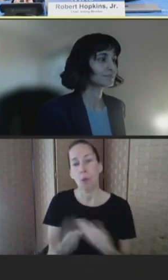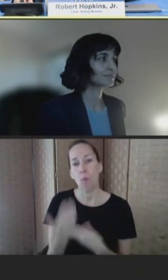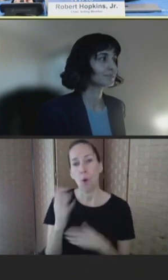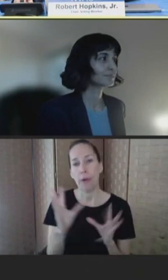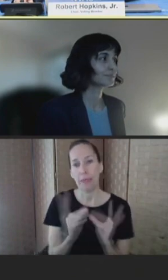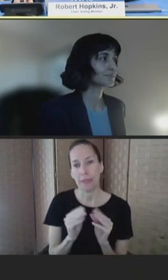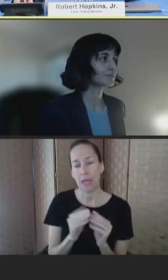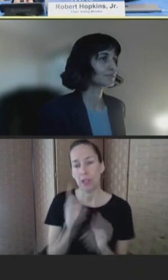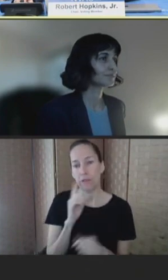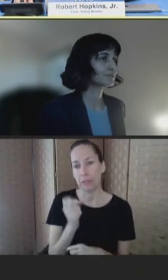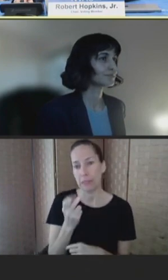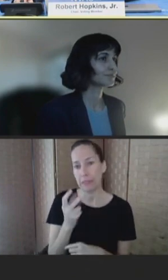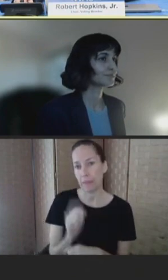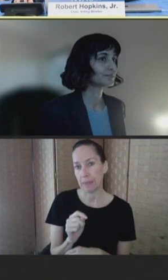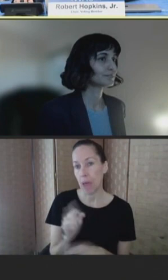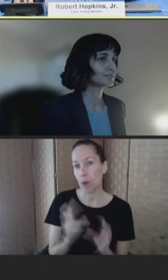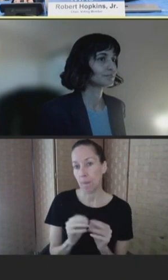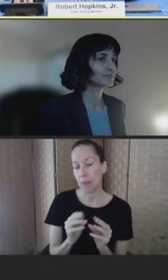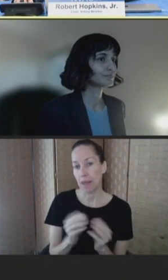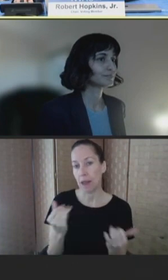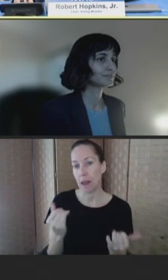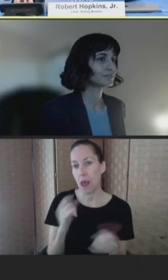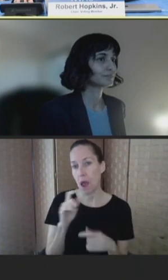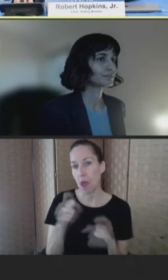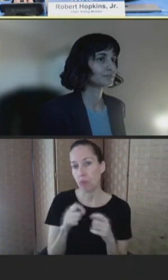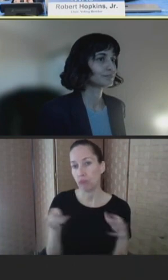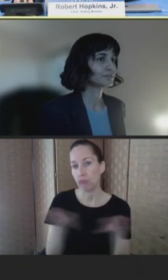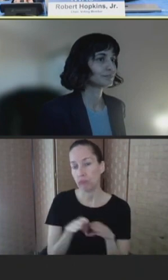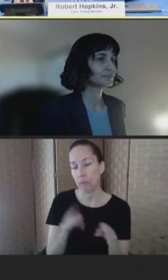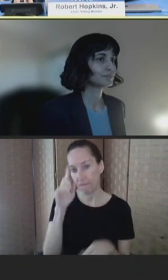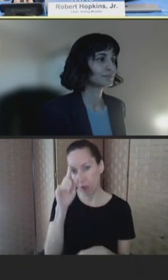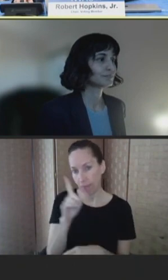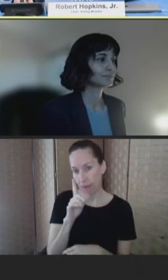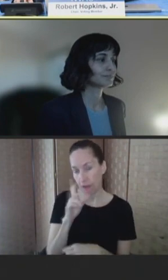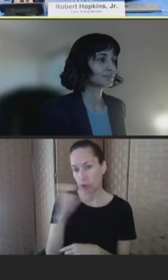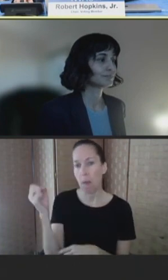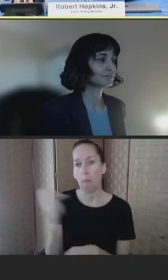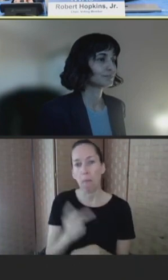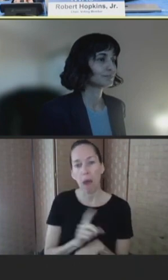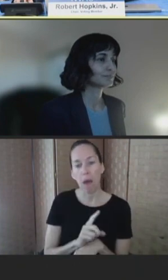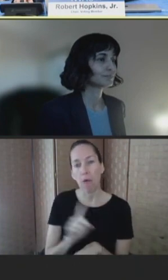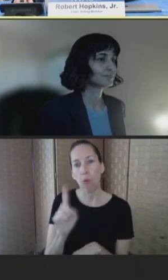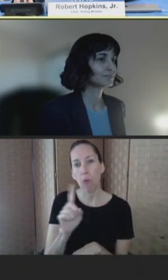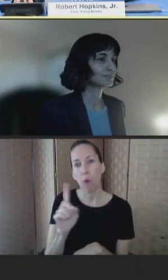adjourn for lunch and will return at 1:00 p.m. Eastern time for "A boost of protection: